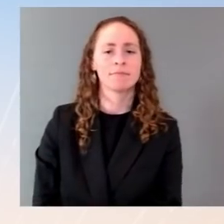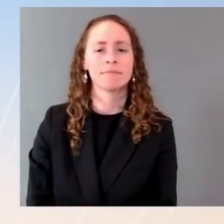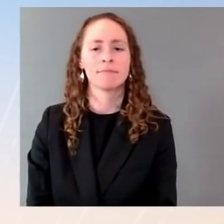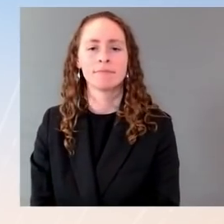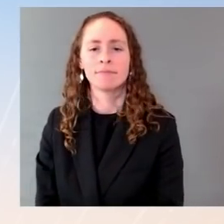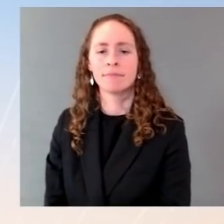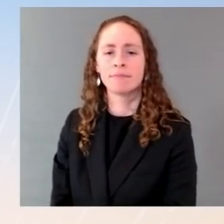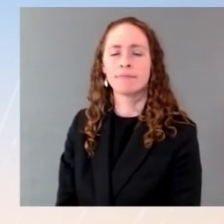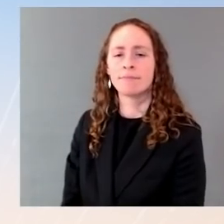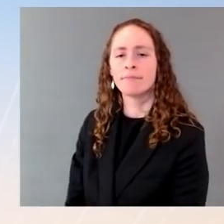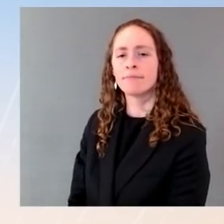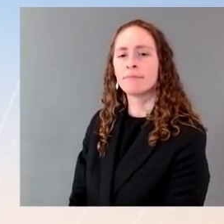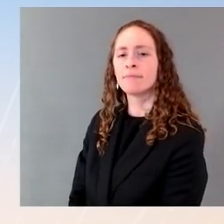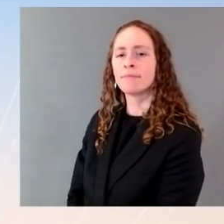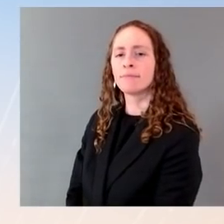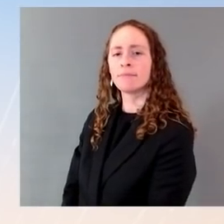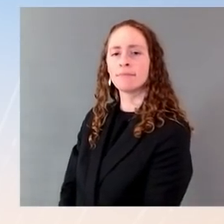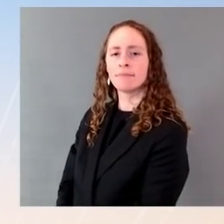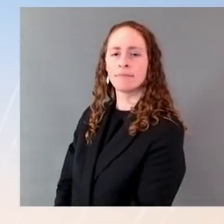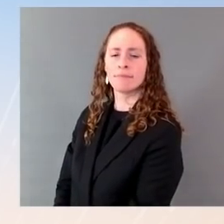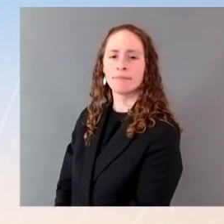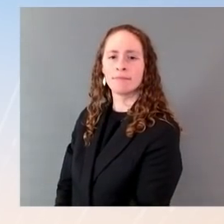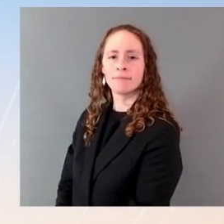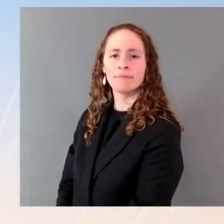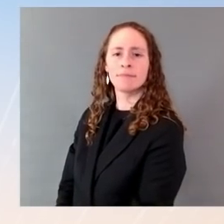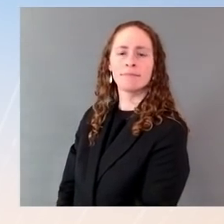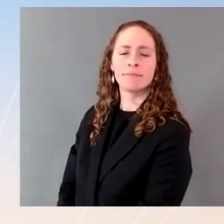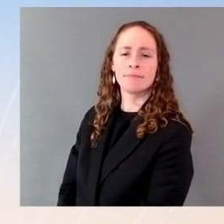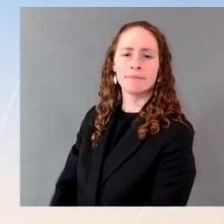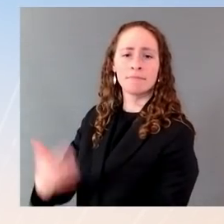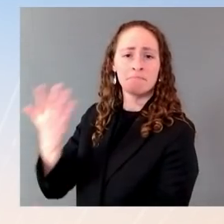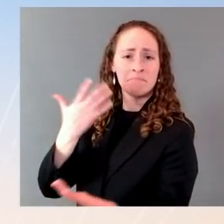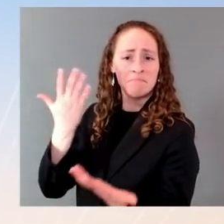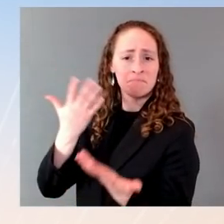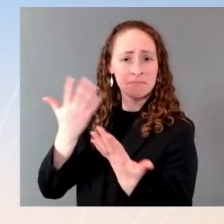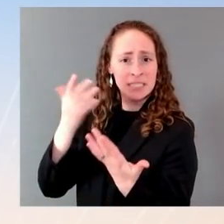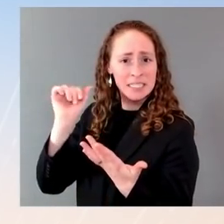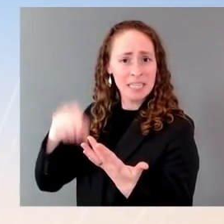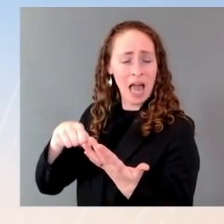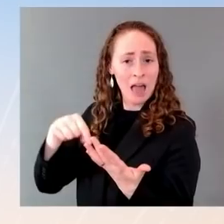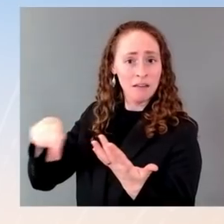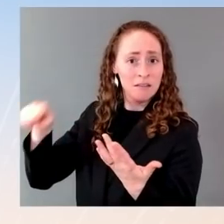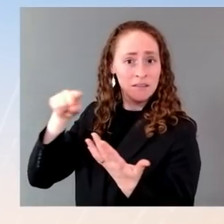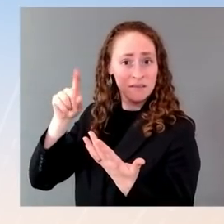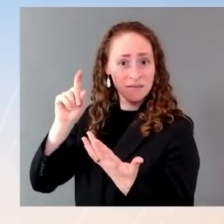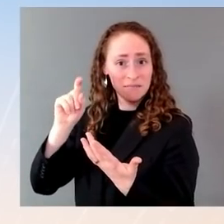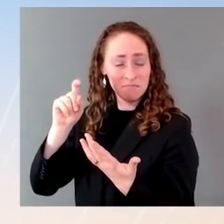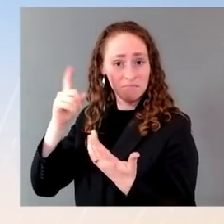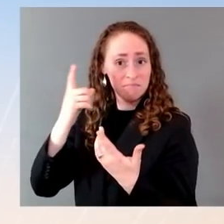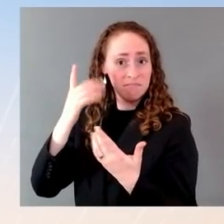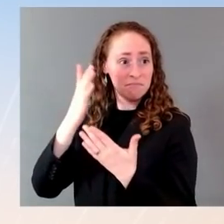Ms. Psaki: I know there was some reporting about this. Of course, the military does contingency planning for a range of potential scenarios